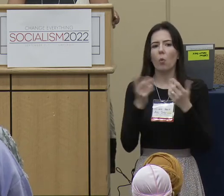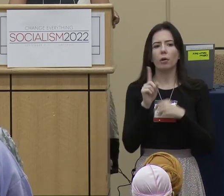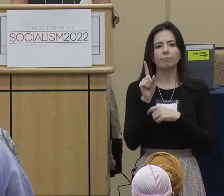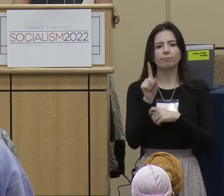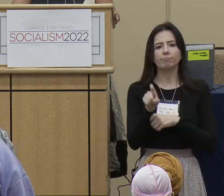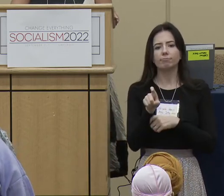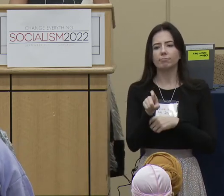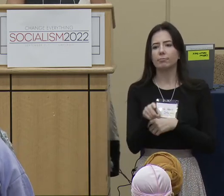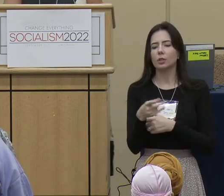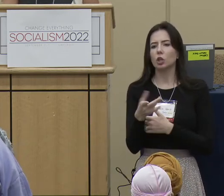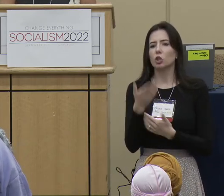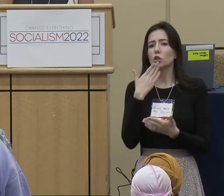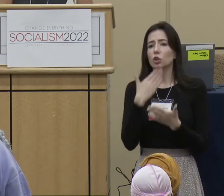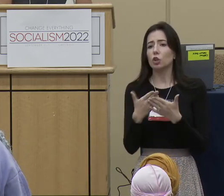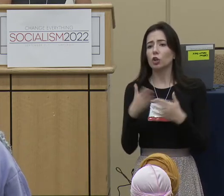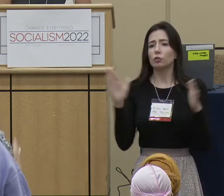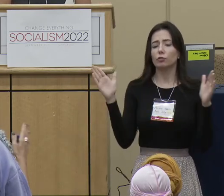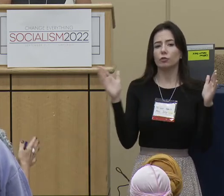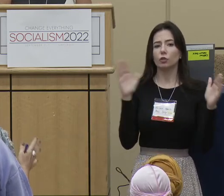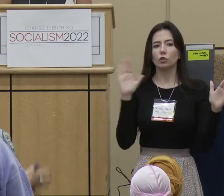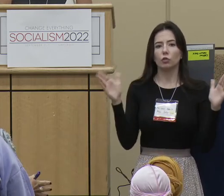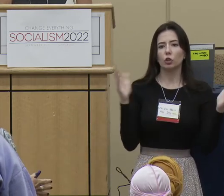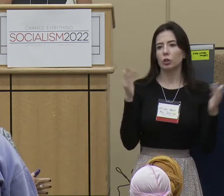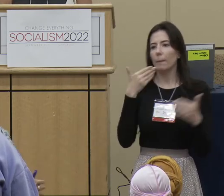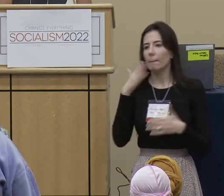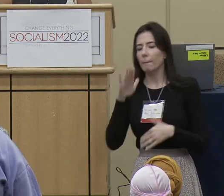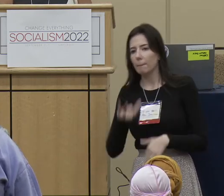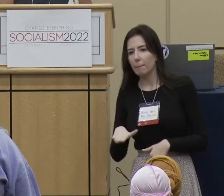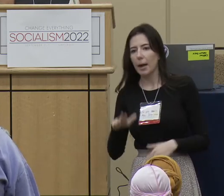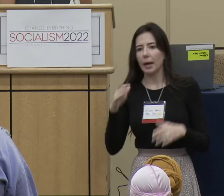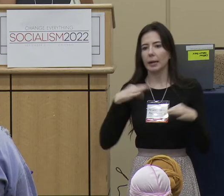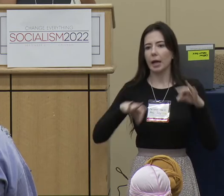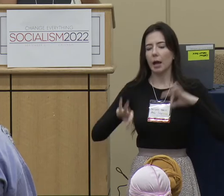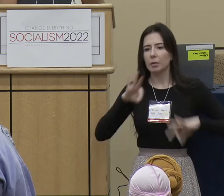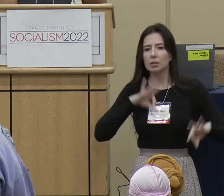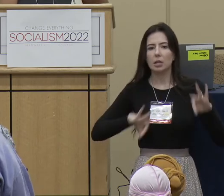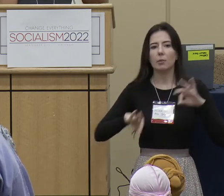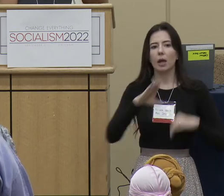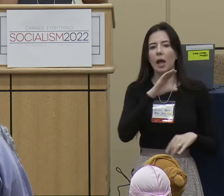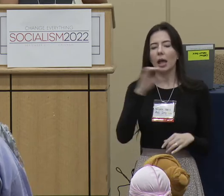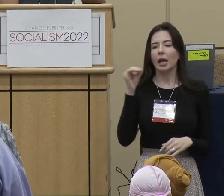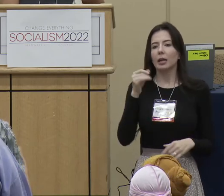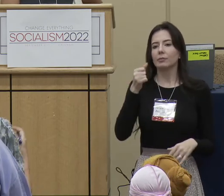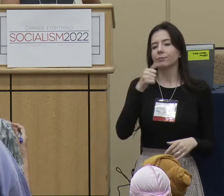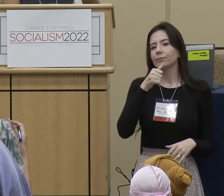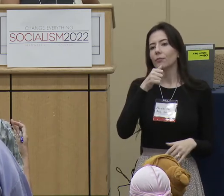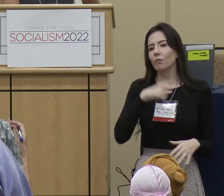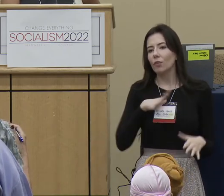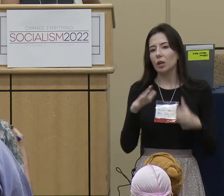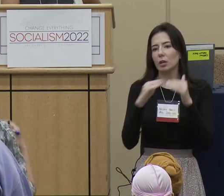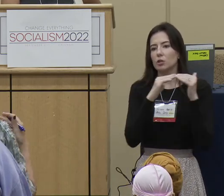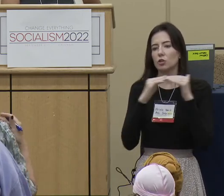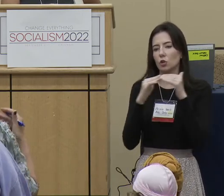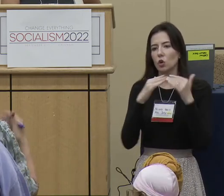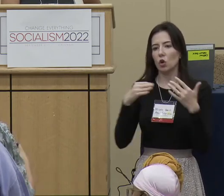there's an example I could refer everybody that's here. What I want to ask you about is good versus bad capitalism and